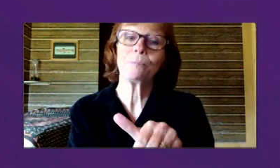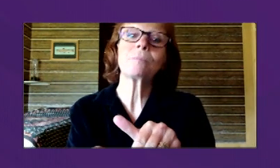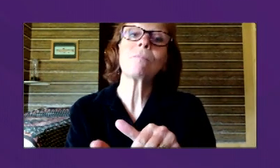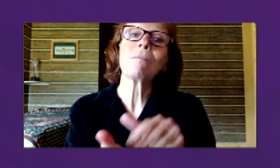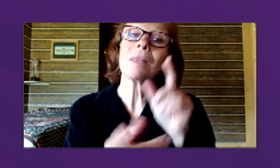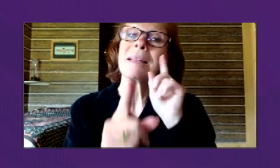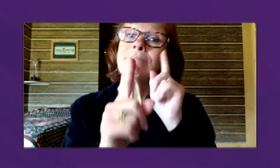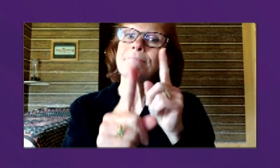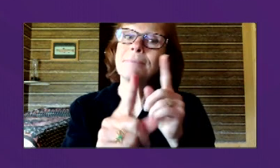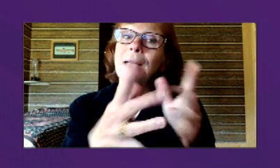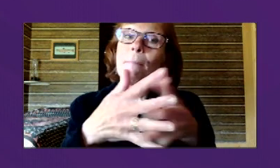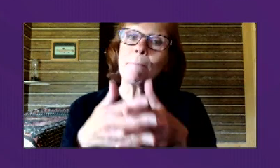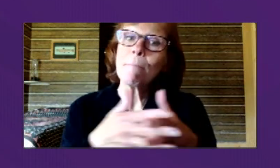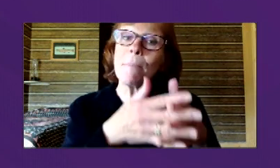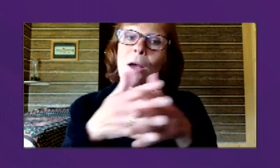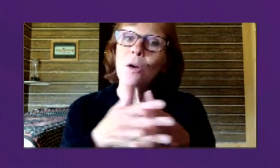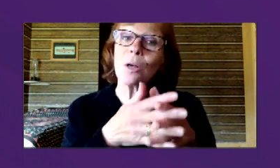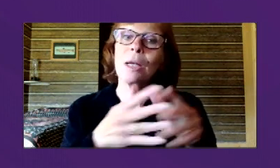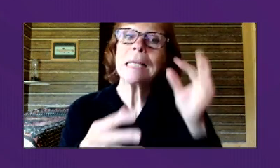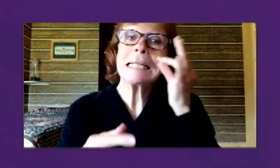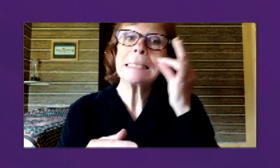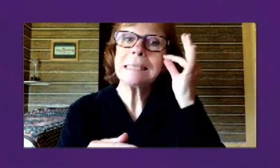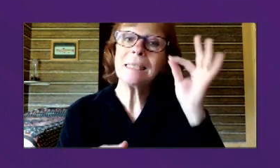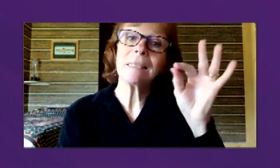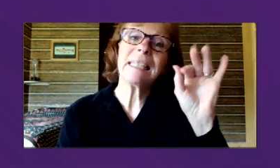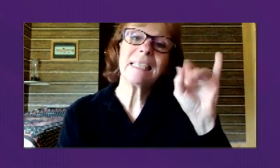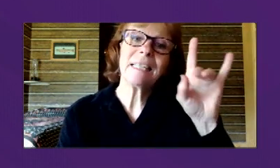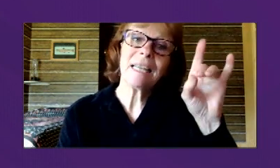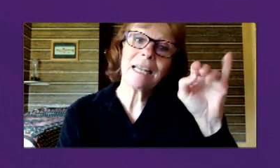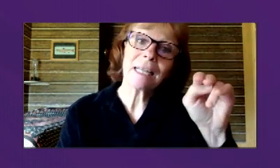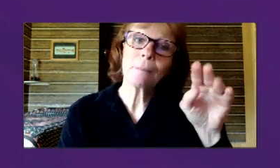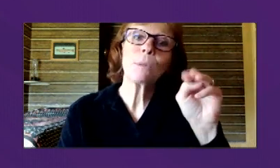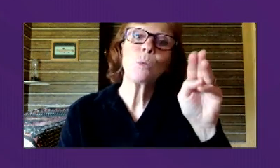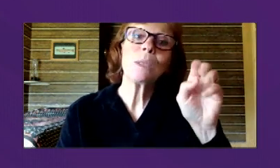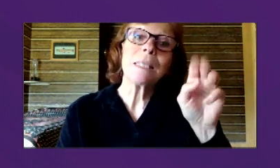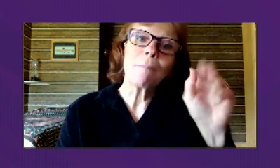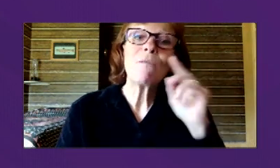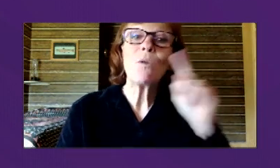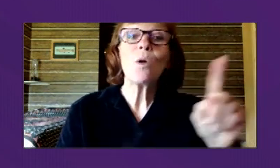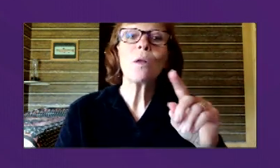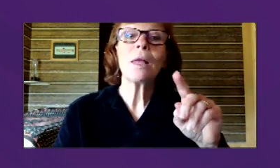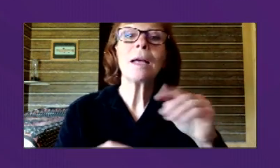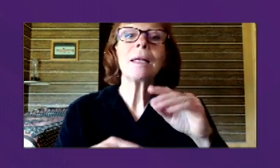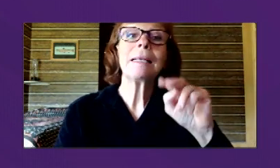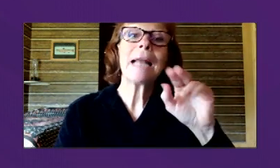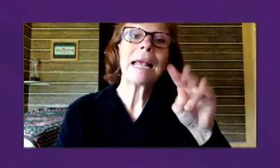American Indian is that in partnership with Native peoples and their allies, we will foster a richer,